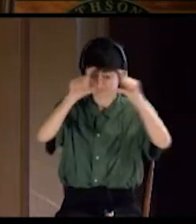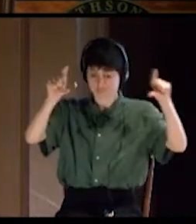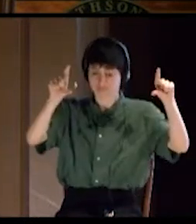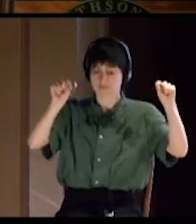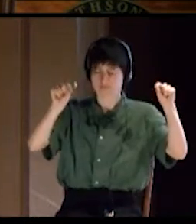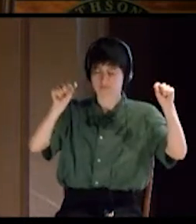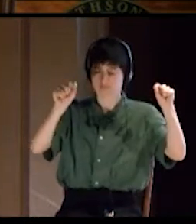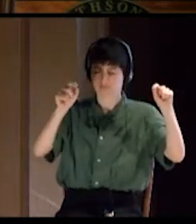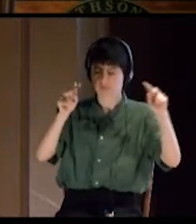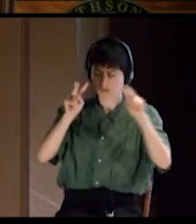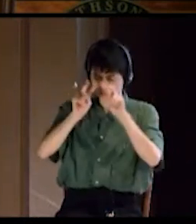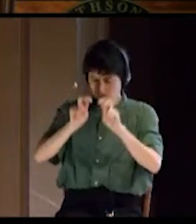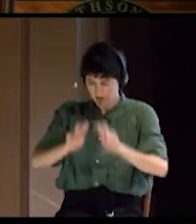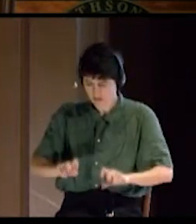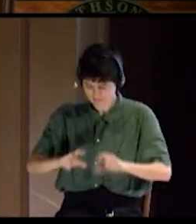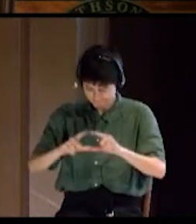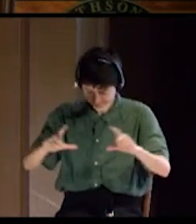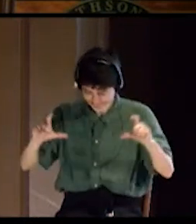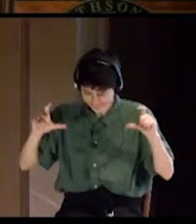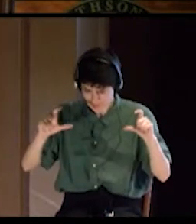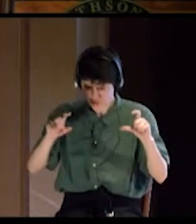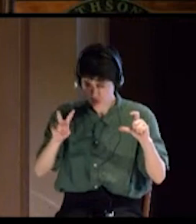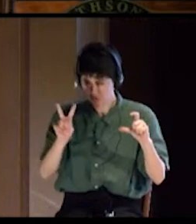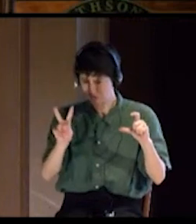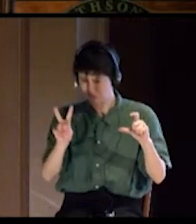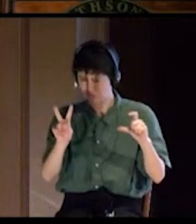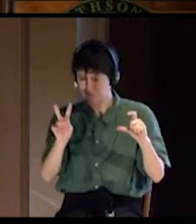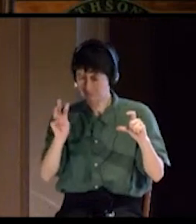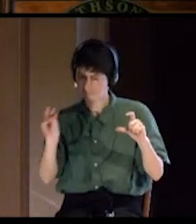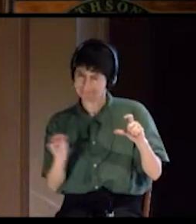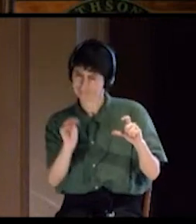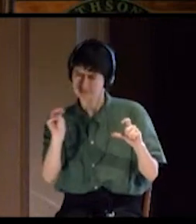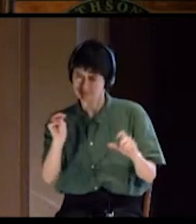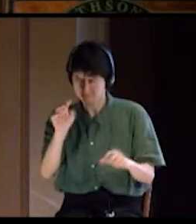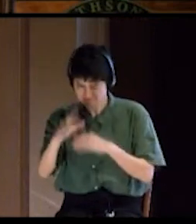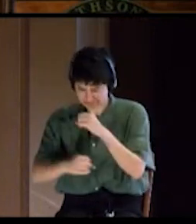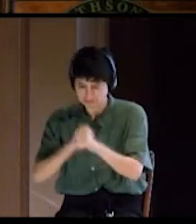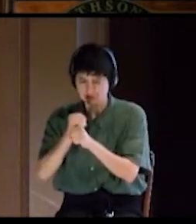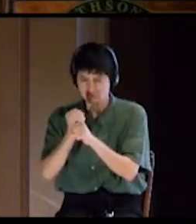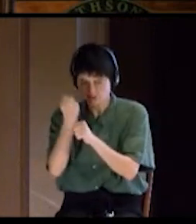to understand how they're changing to habitat change. And so these were collected in the north island